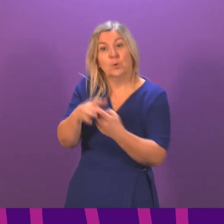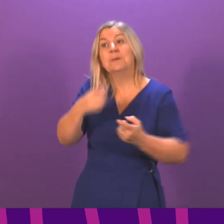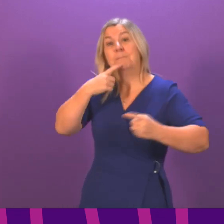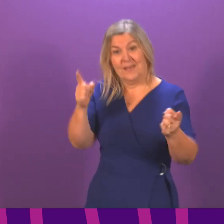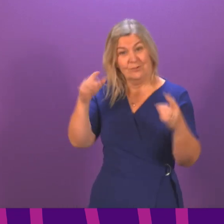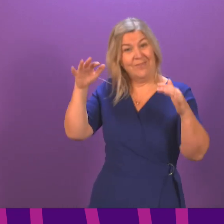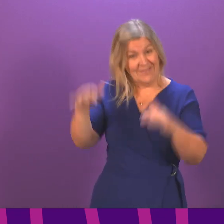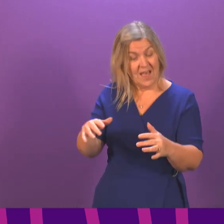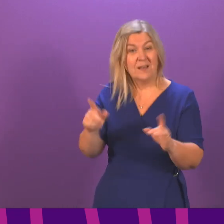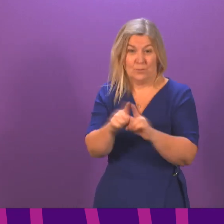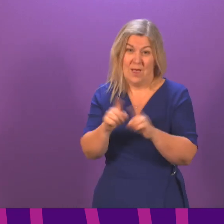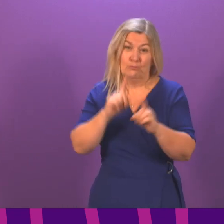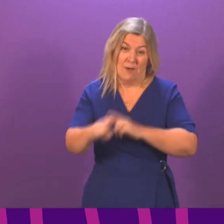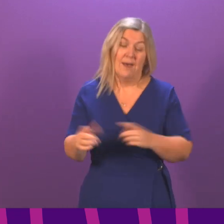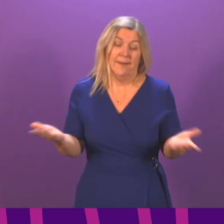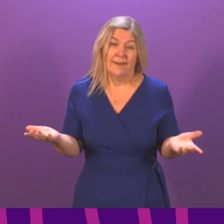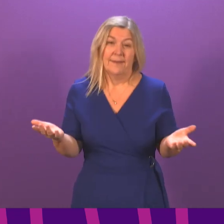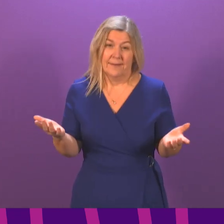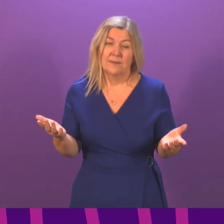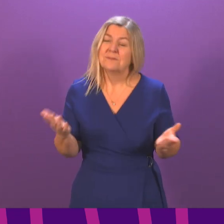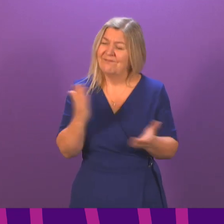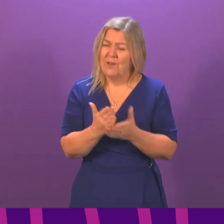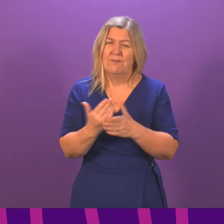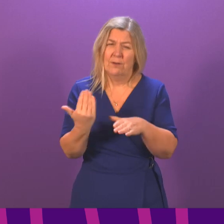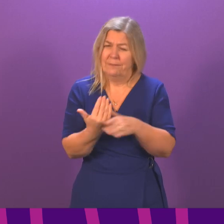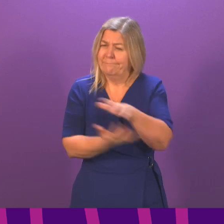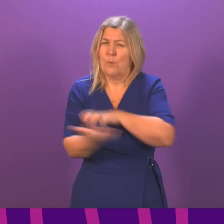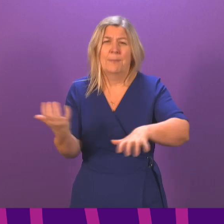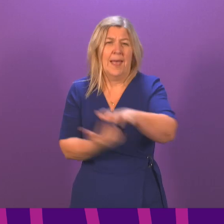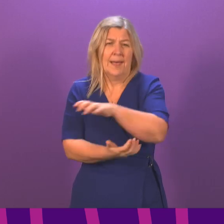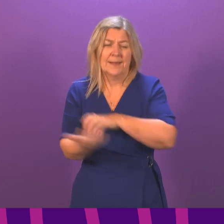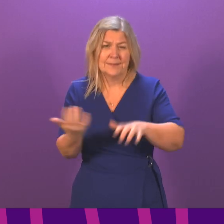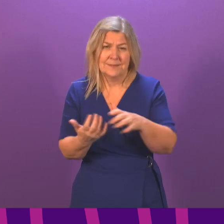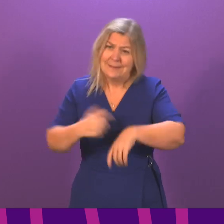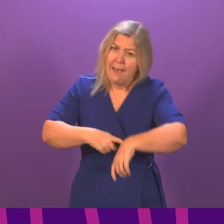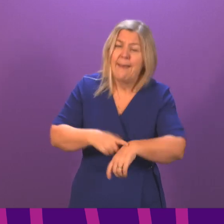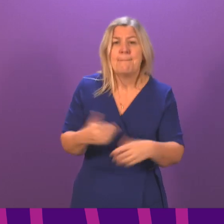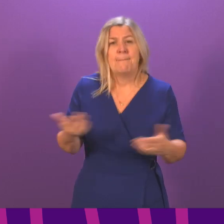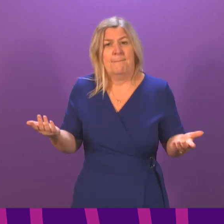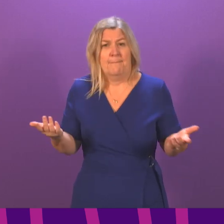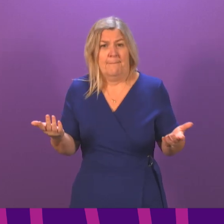trying to get across. That work is complex and, unfortunately, takes time. I am frequently